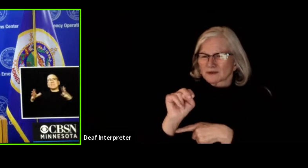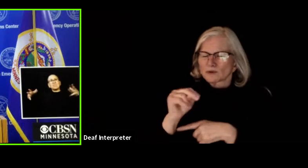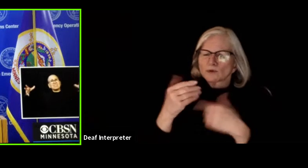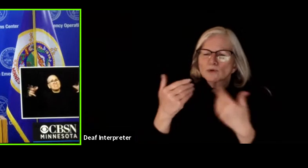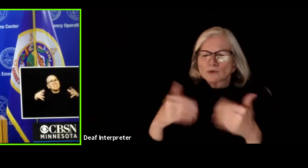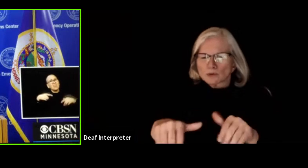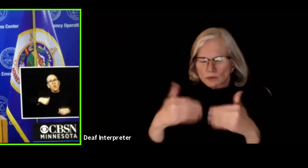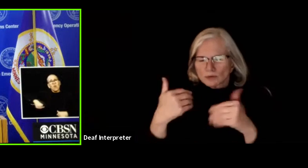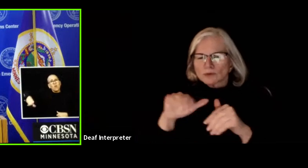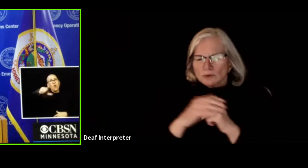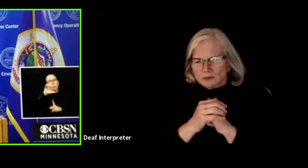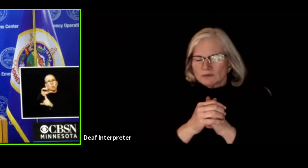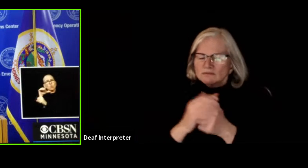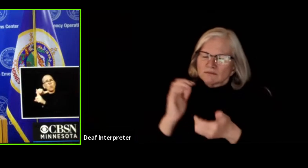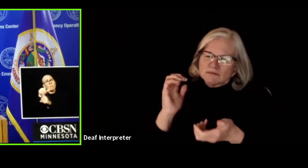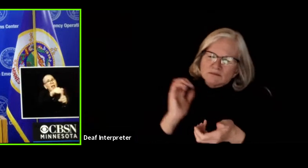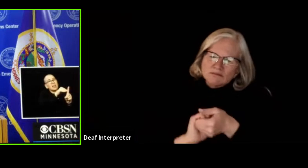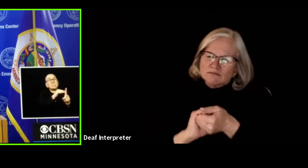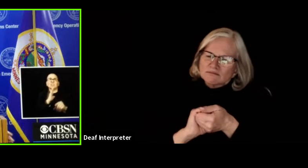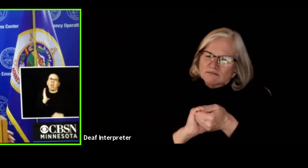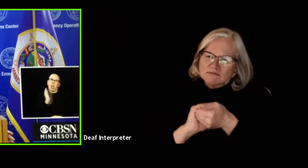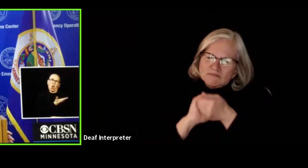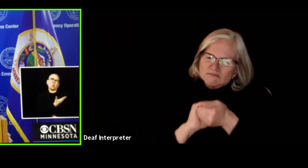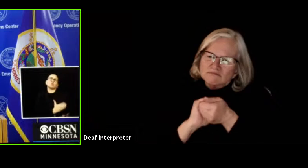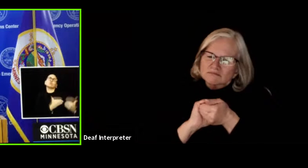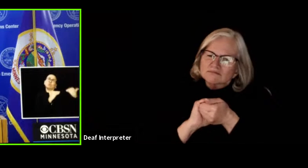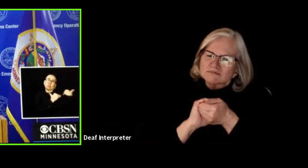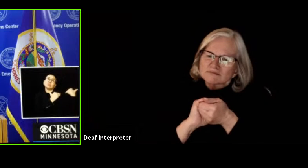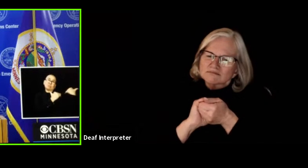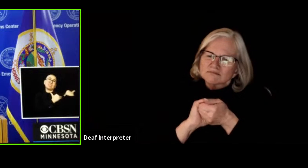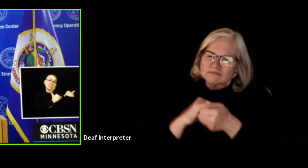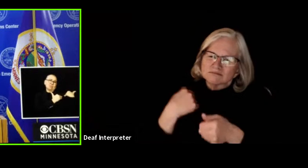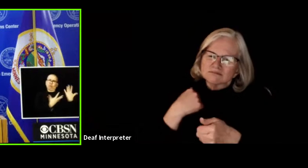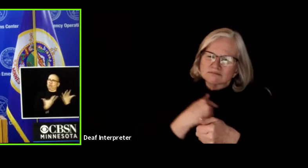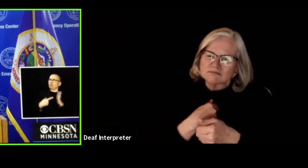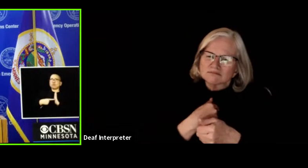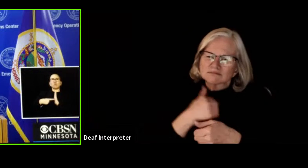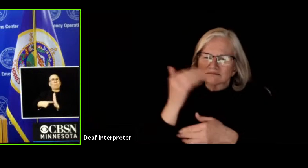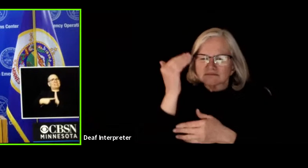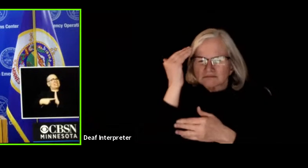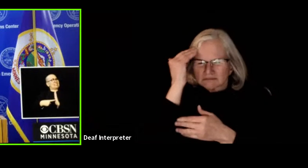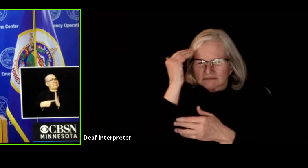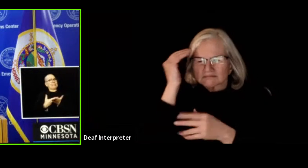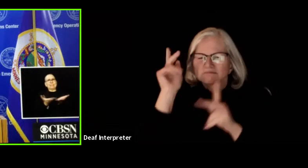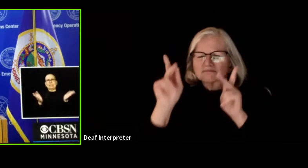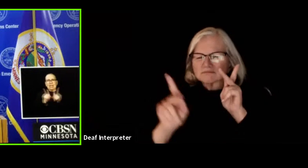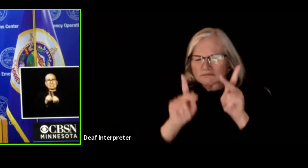IT IS OUR RESPONSIBILITY AS ELECTED OFFICIALS TO DEMONSTRATE THAT TO YOU. I JUST WANT TO SEND A BIG THANK YOU TO THE MINNESOTA